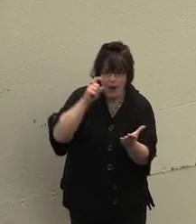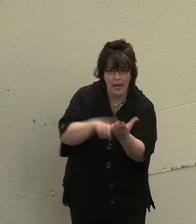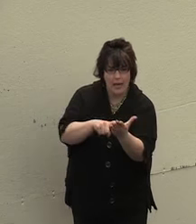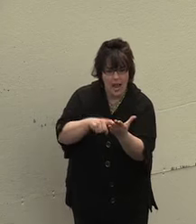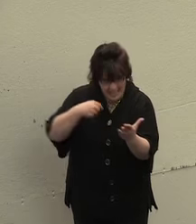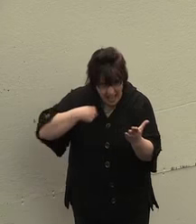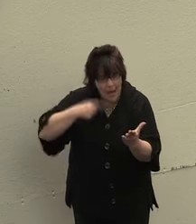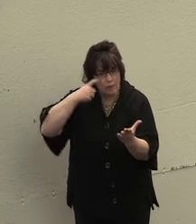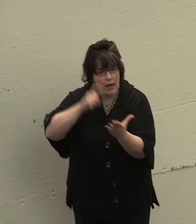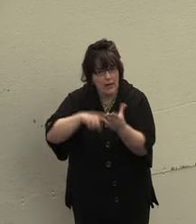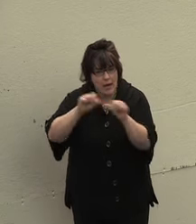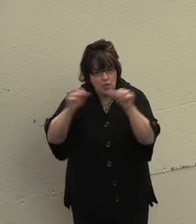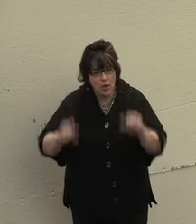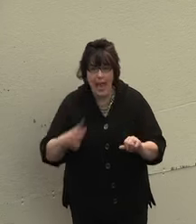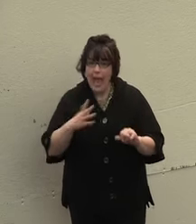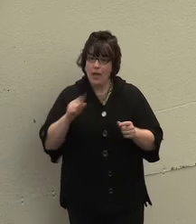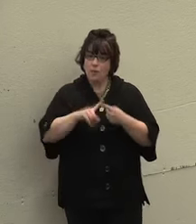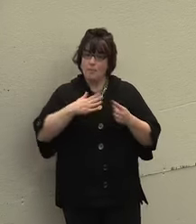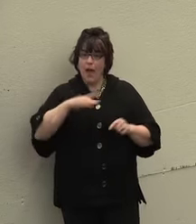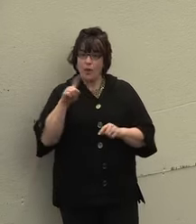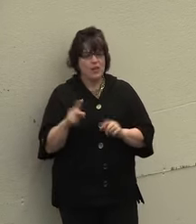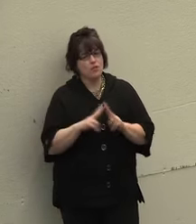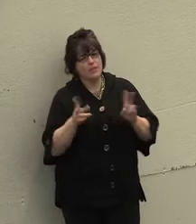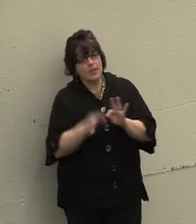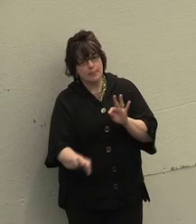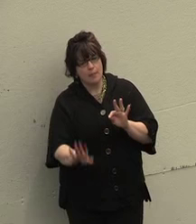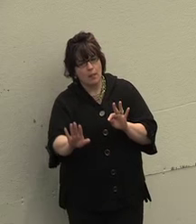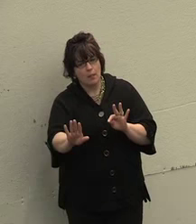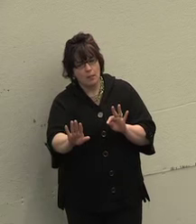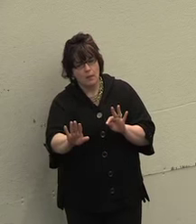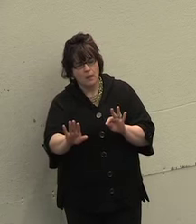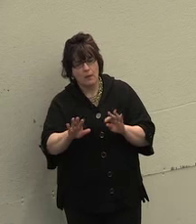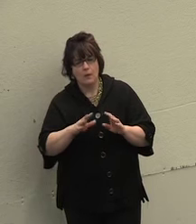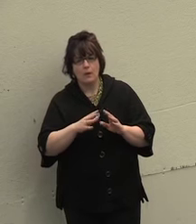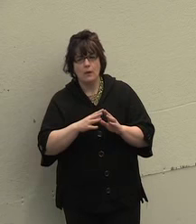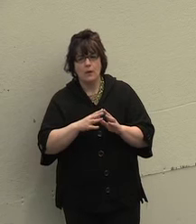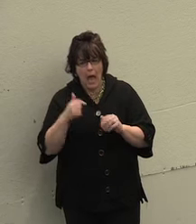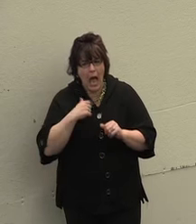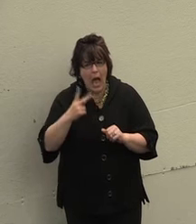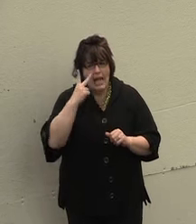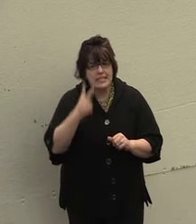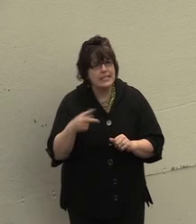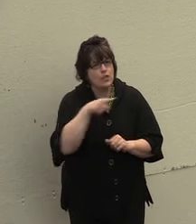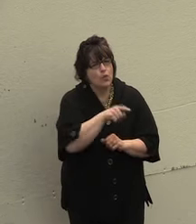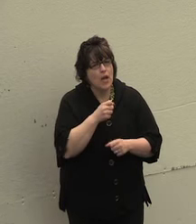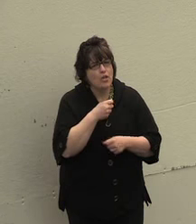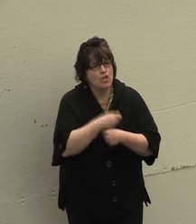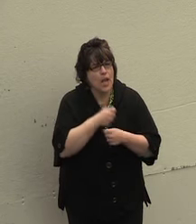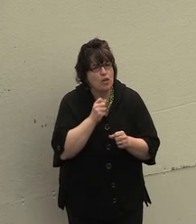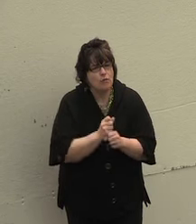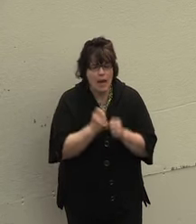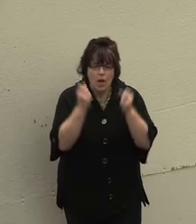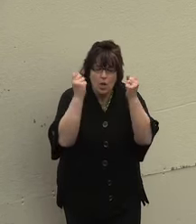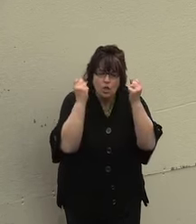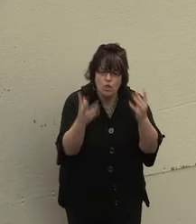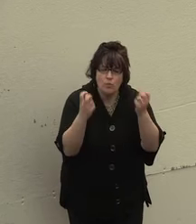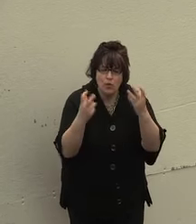And so my question is very simple. And I see you generate numerous models